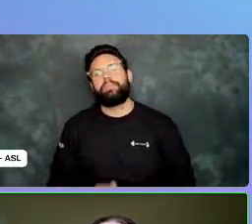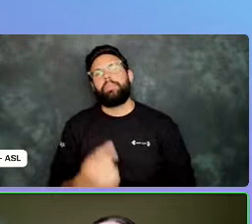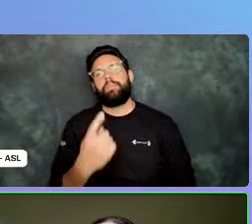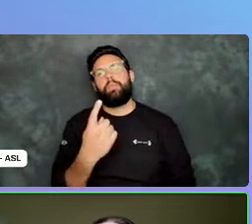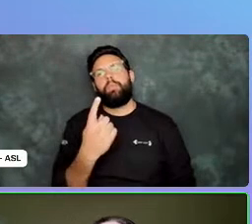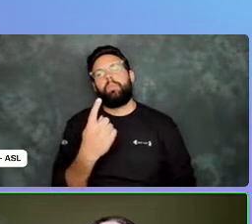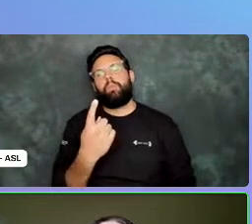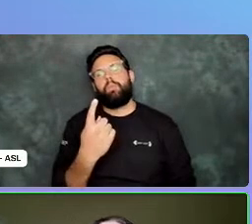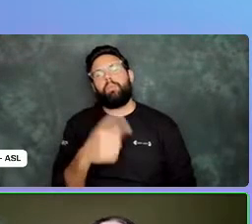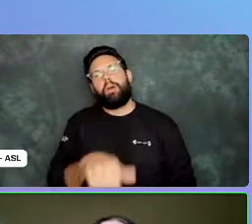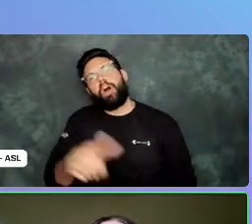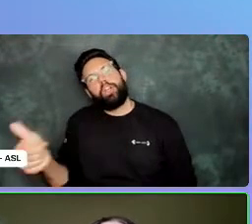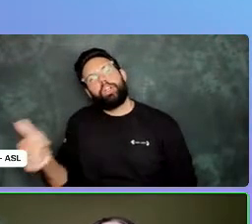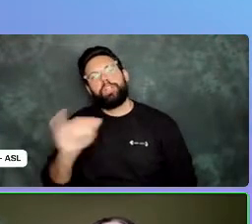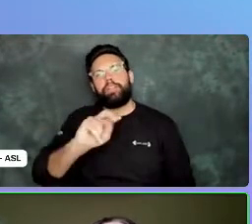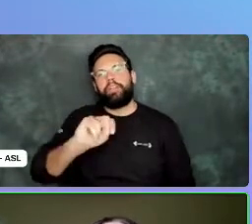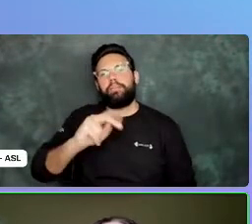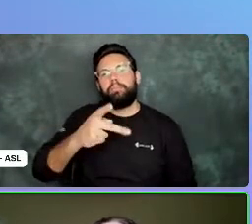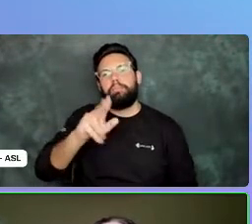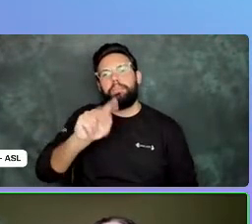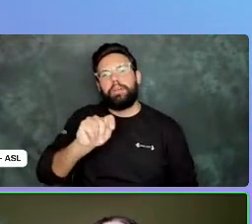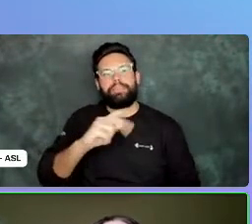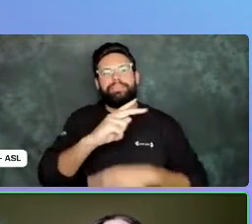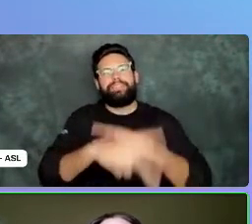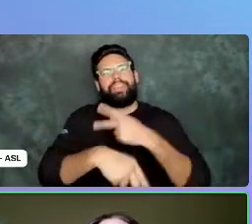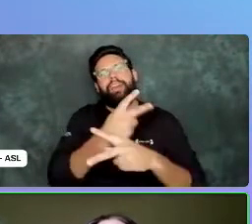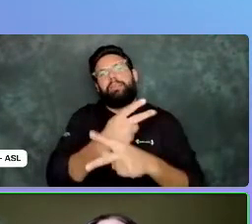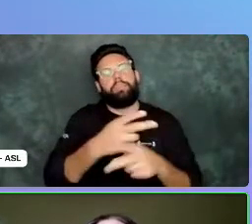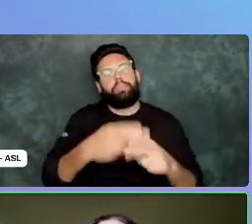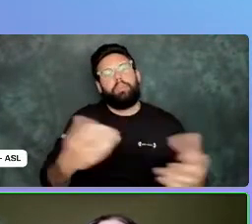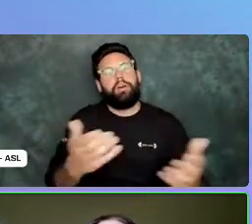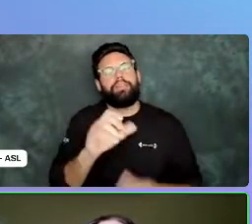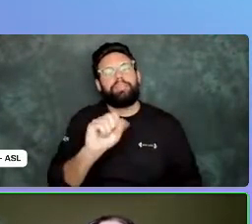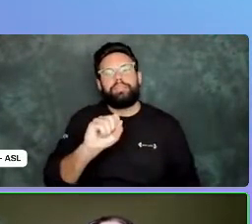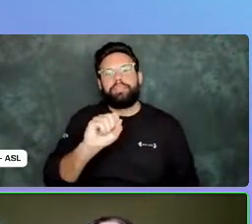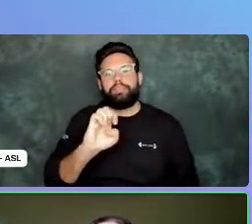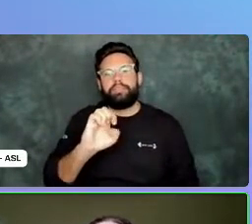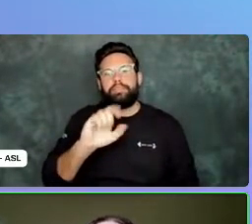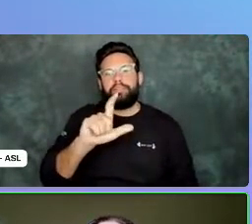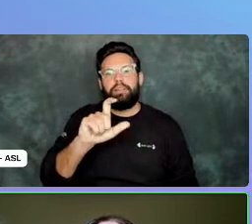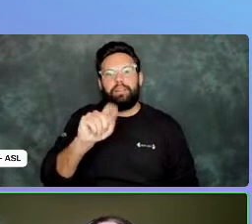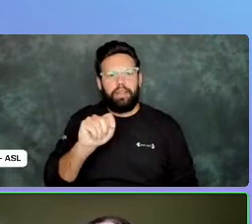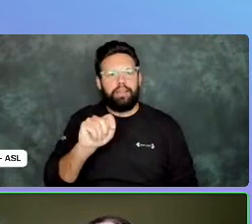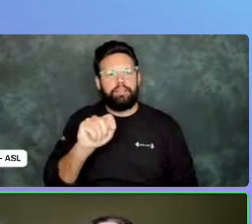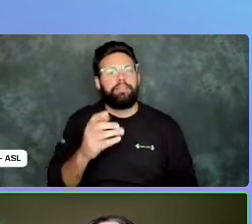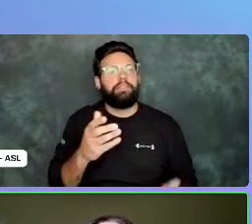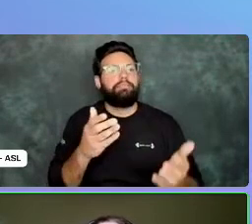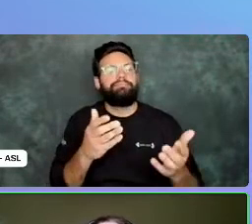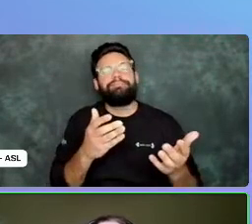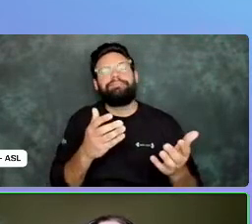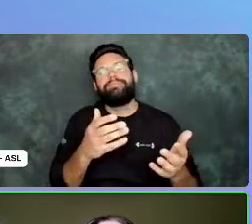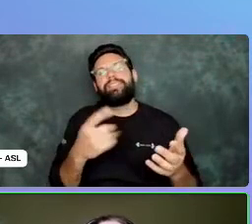good data in your so I browser pure want to talk about one more input type. It's a different element.